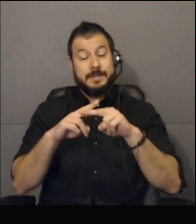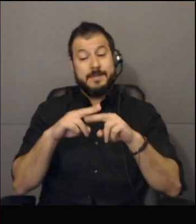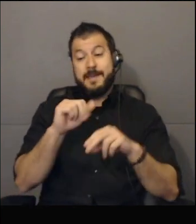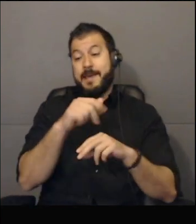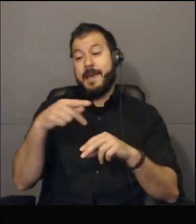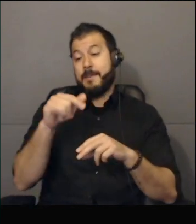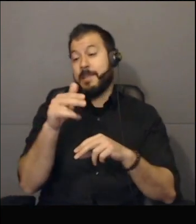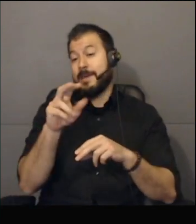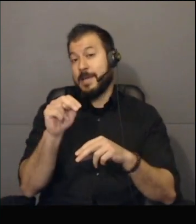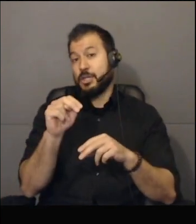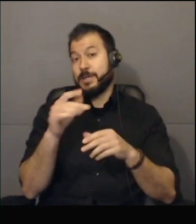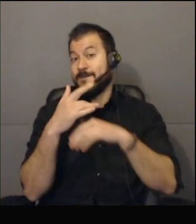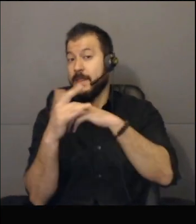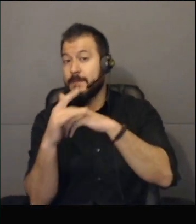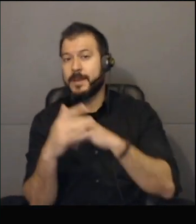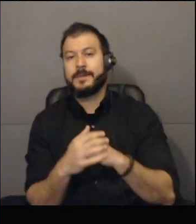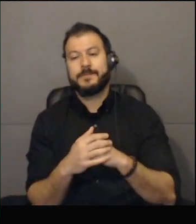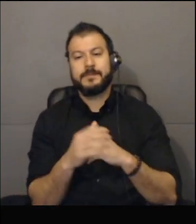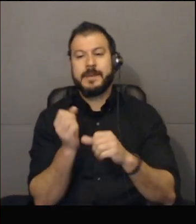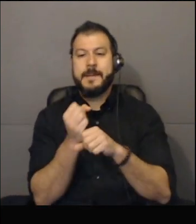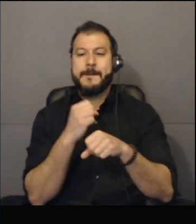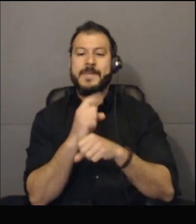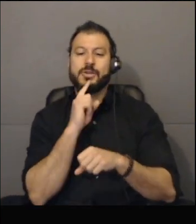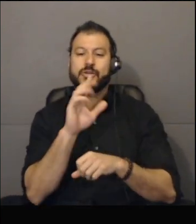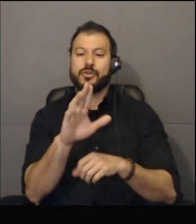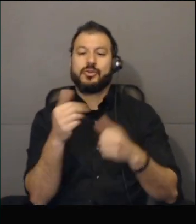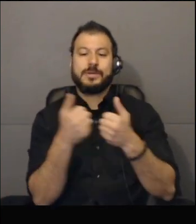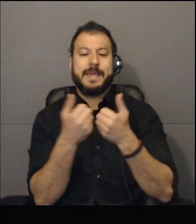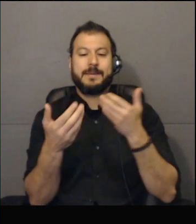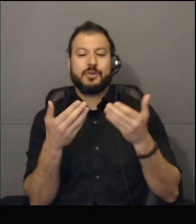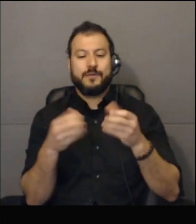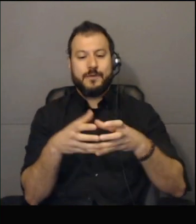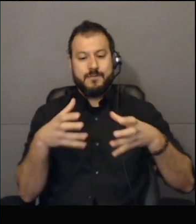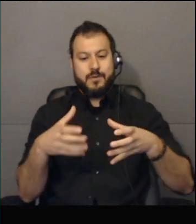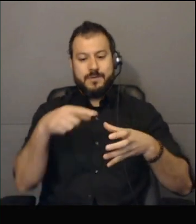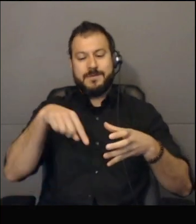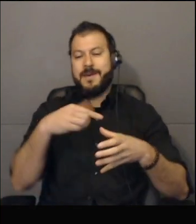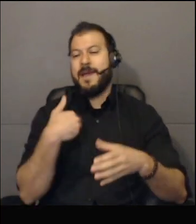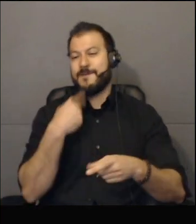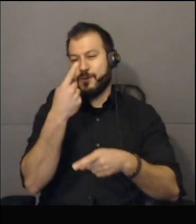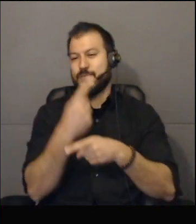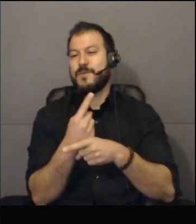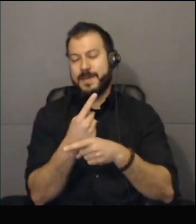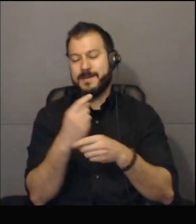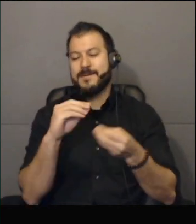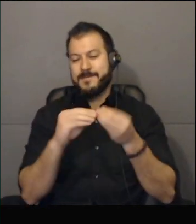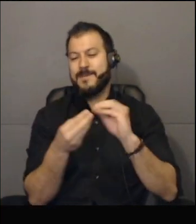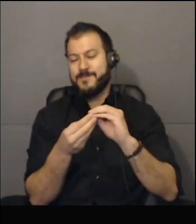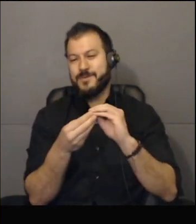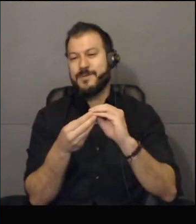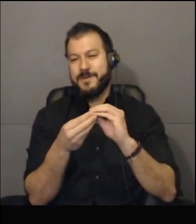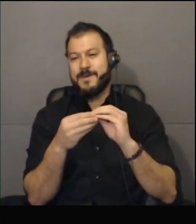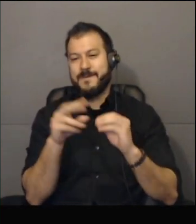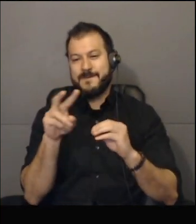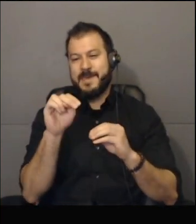that ensures that your game server pool always has the right amount of VM's by proactively provisioning capacity.